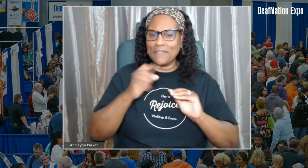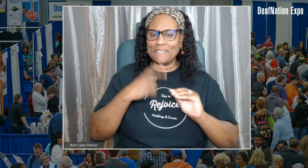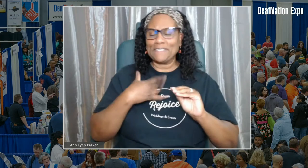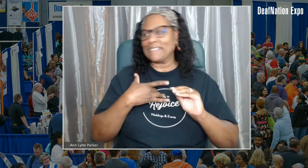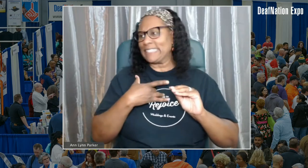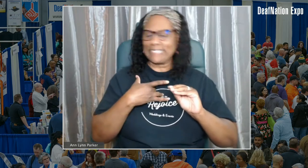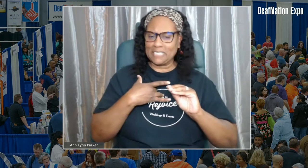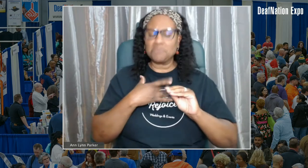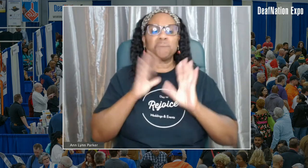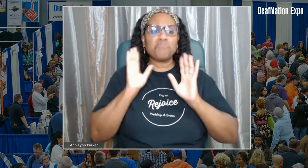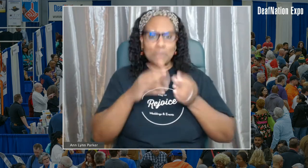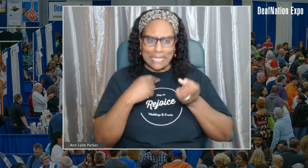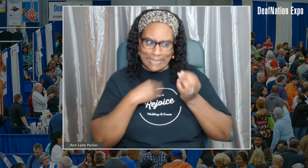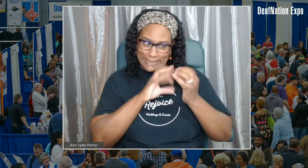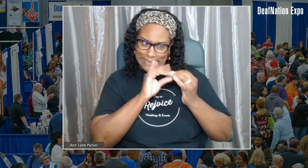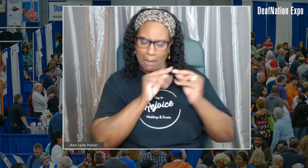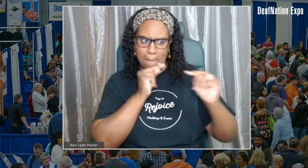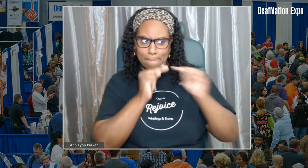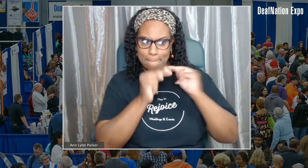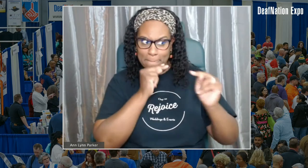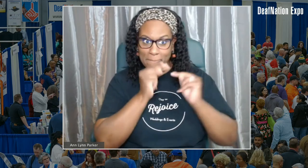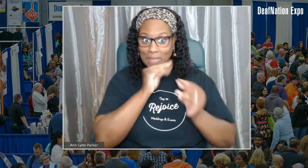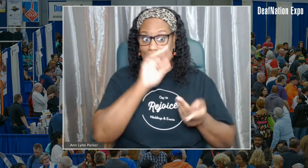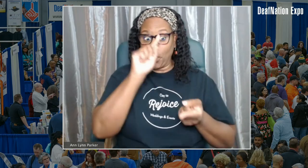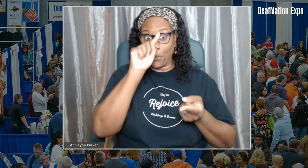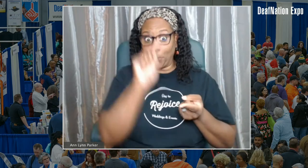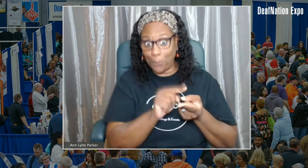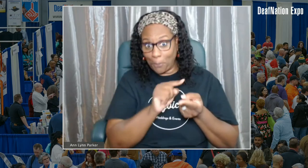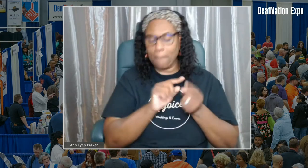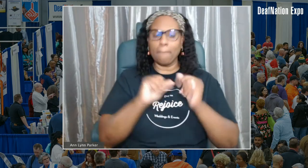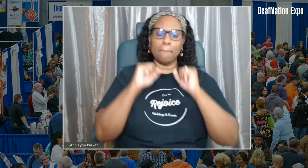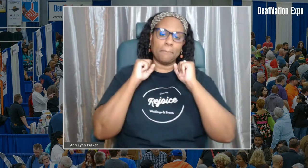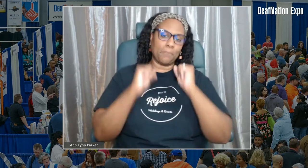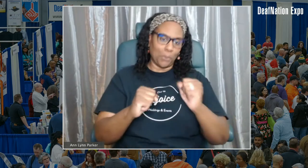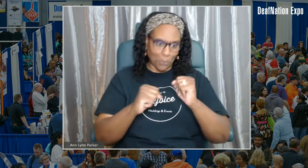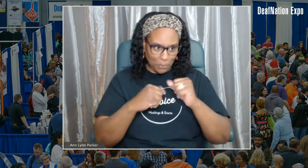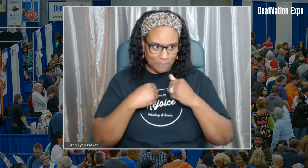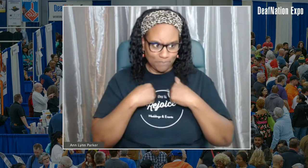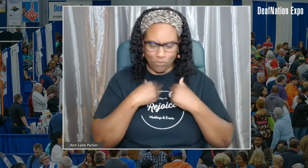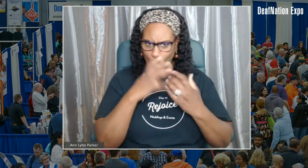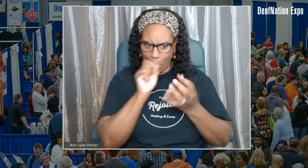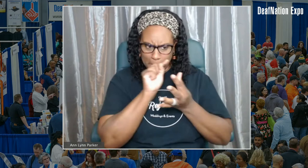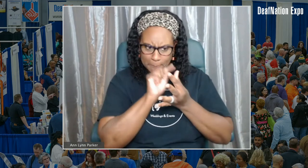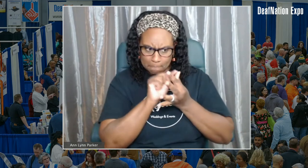I negotiated the price and it was reduced to my delight,